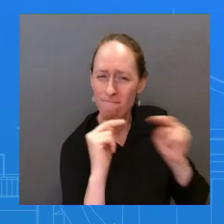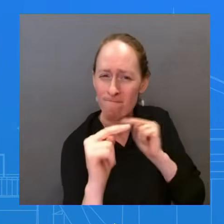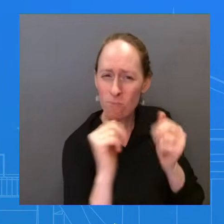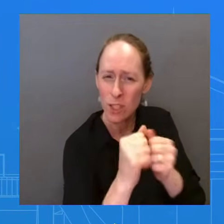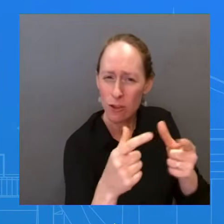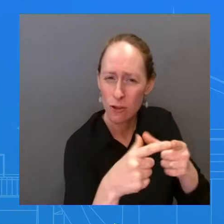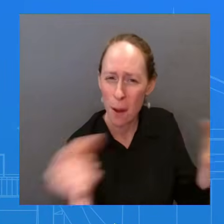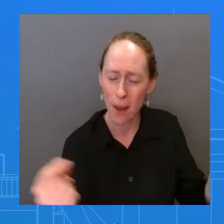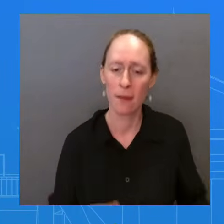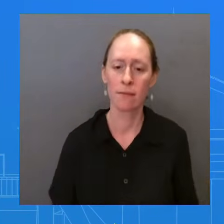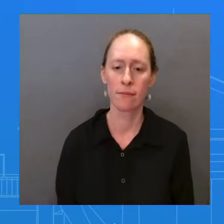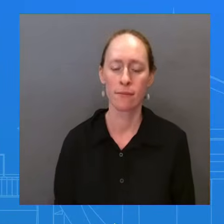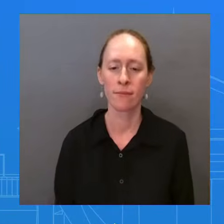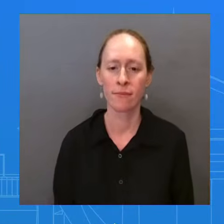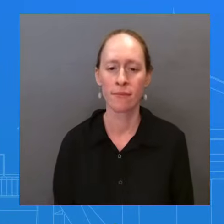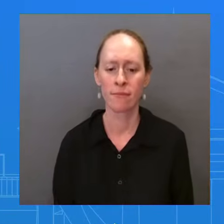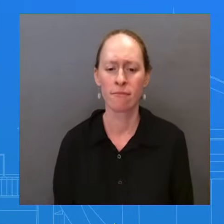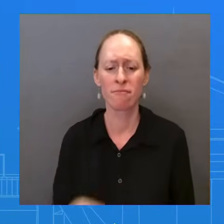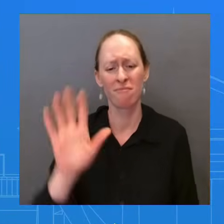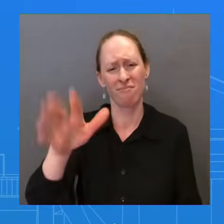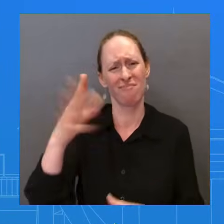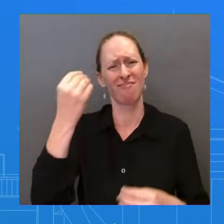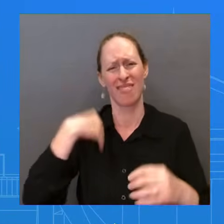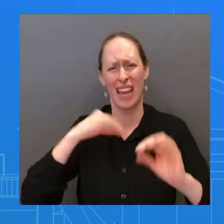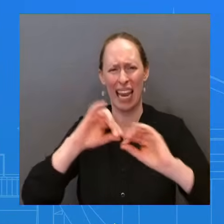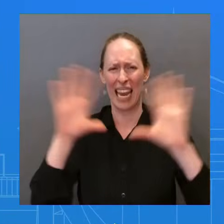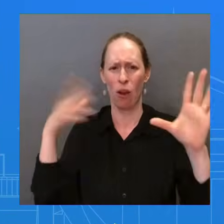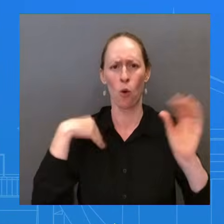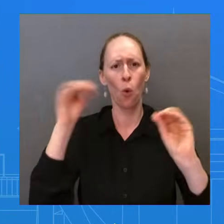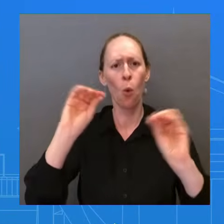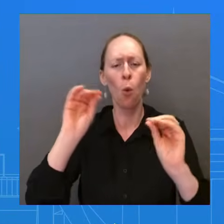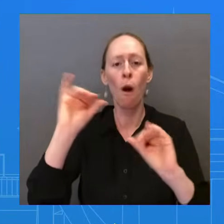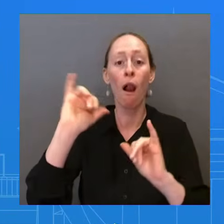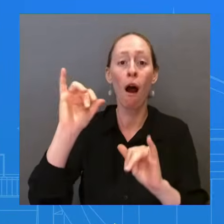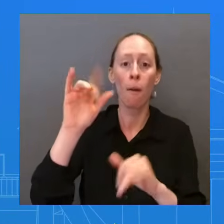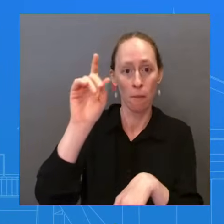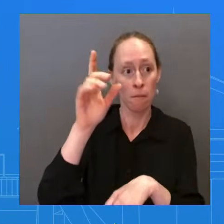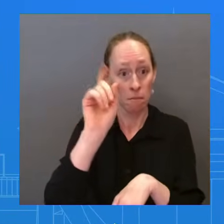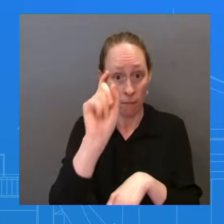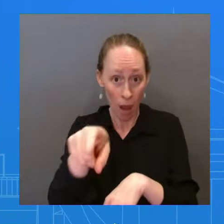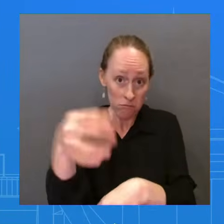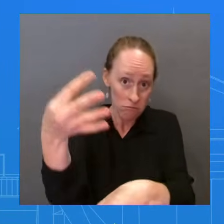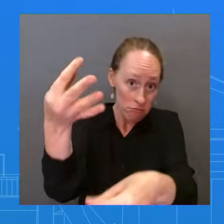I don't have, like, the last conversation to read out to you, but it's been a consistent message